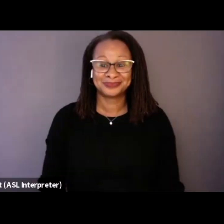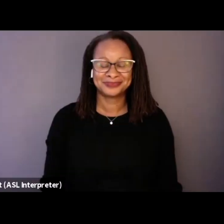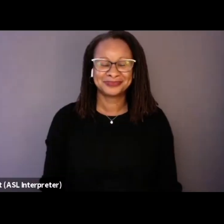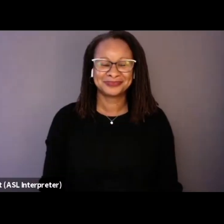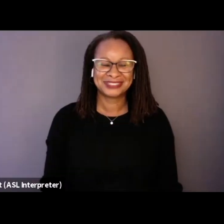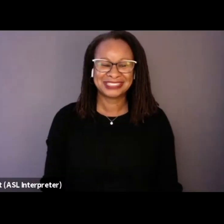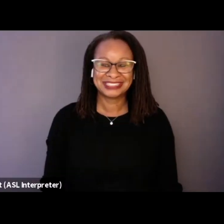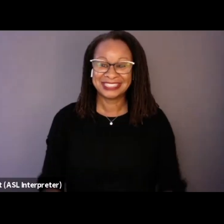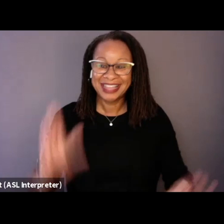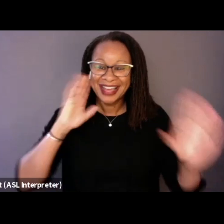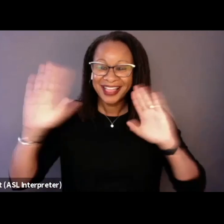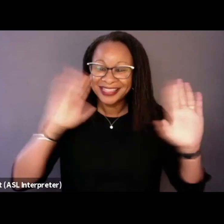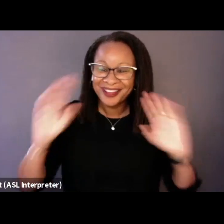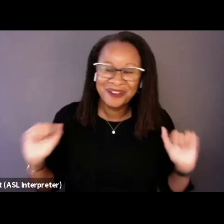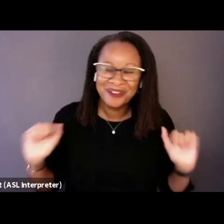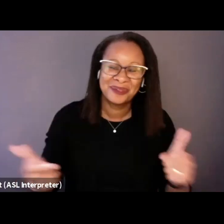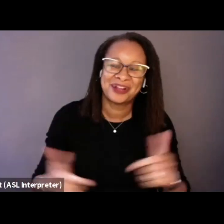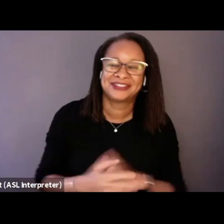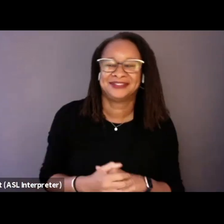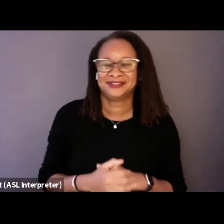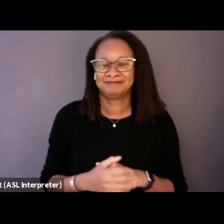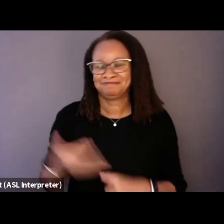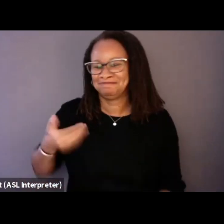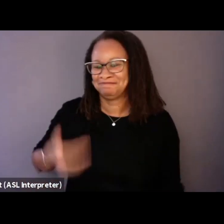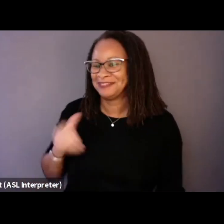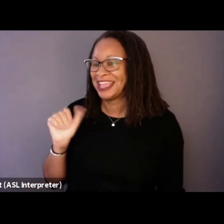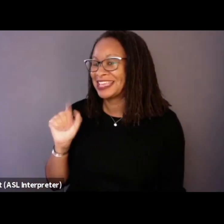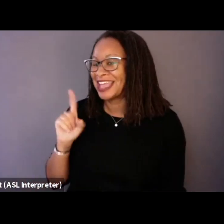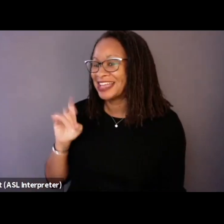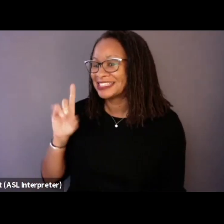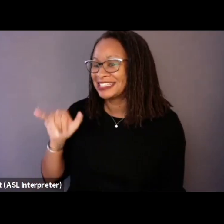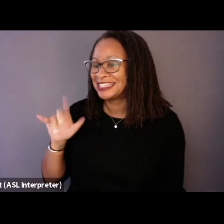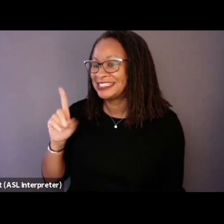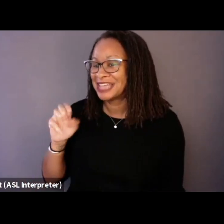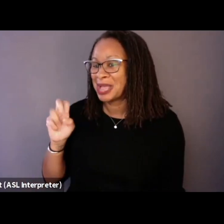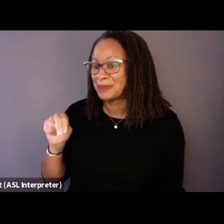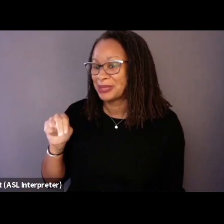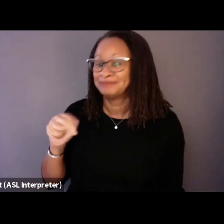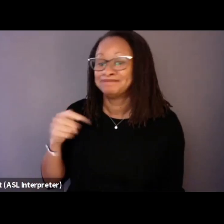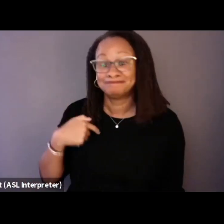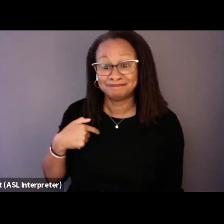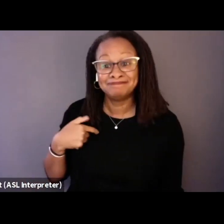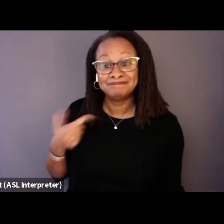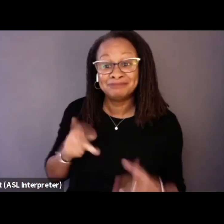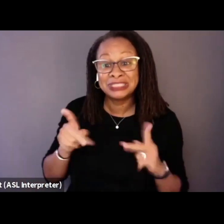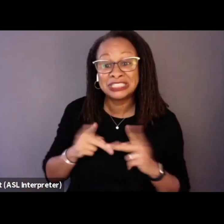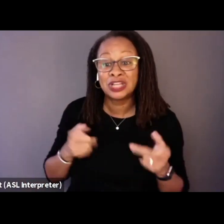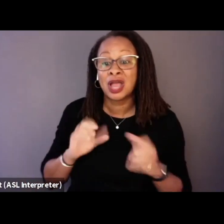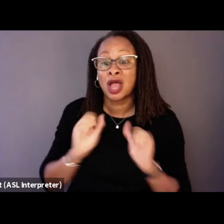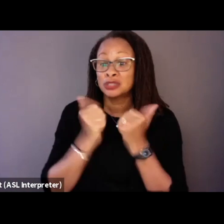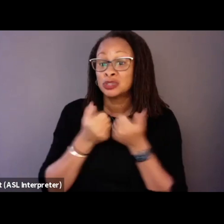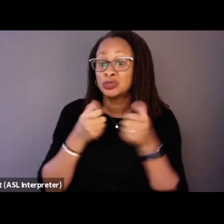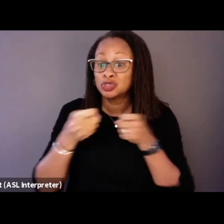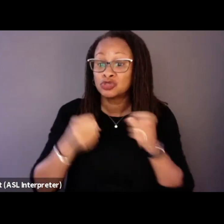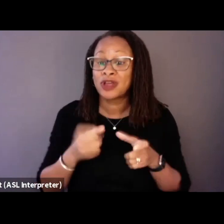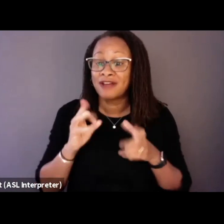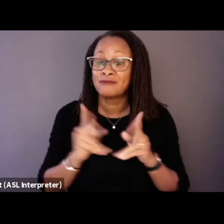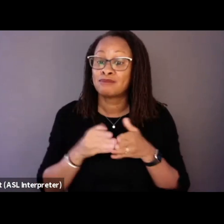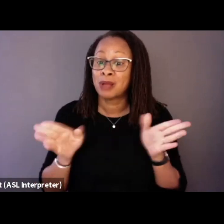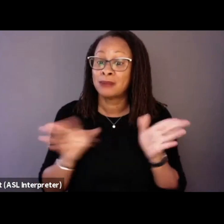Hello everyone. My name is Cassidy Dimon. I am the associate director of public programs